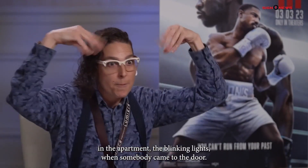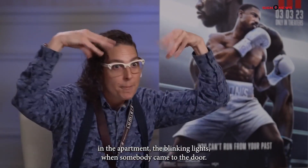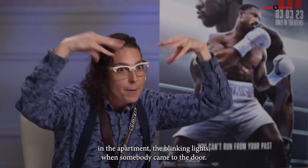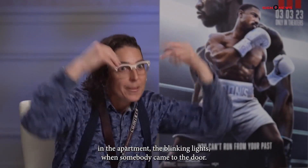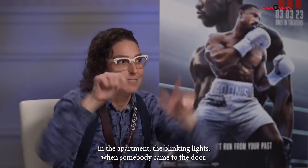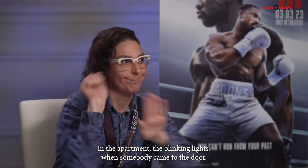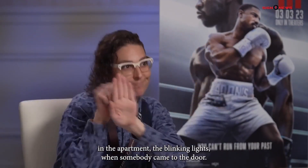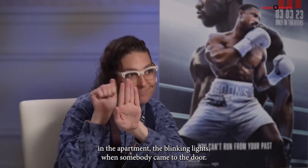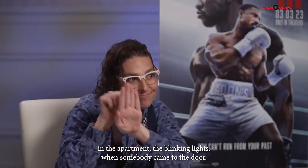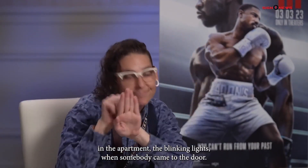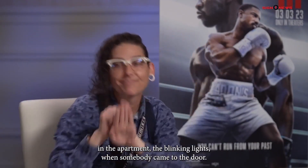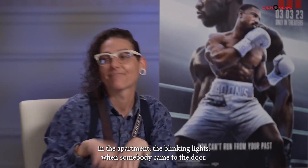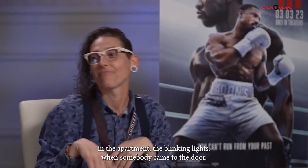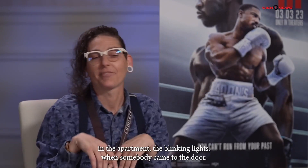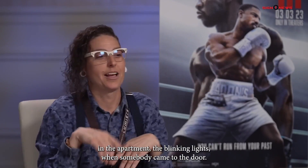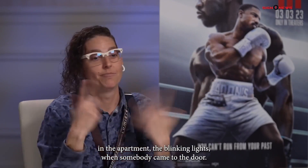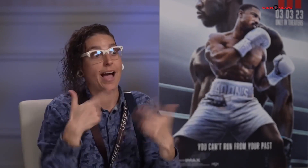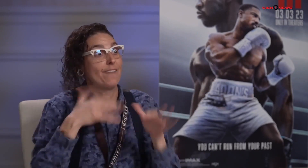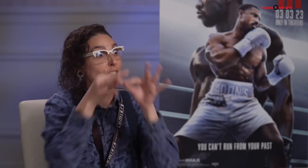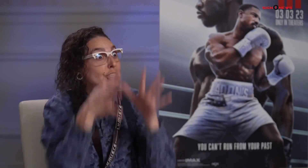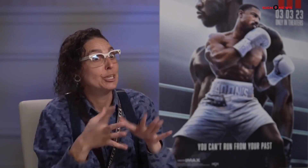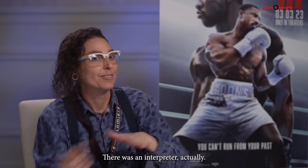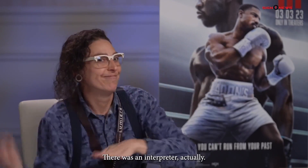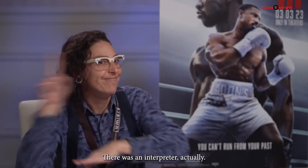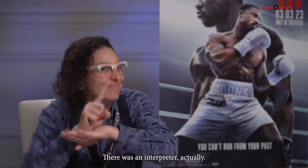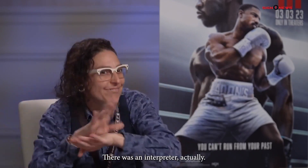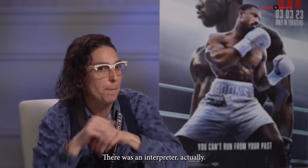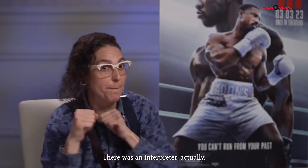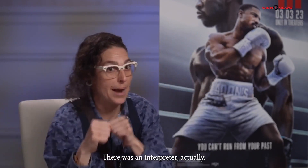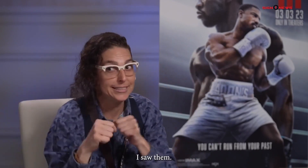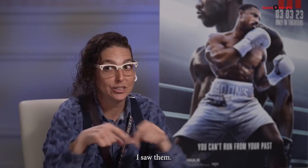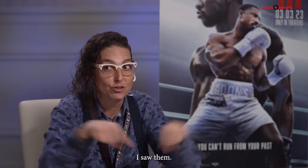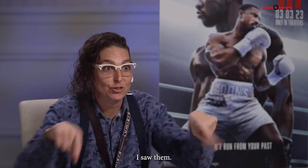working to remove all of the contaminated soil and liquid from the train derailment